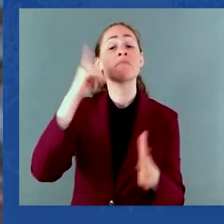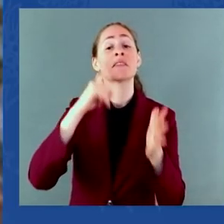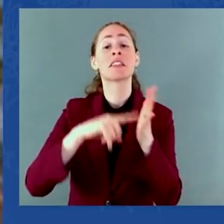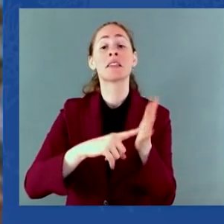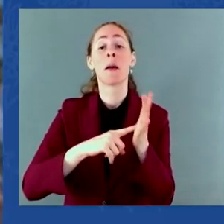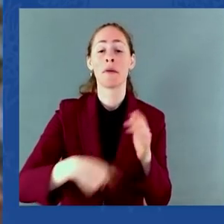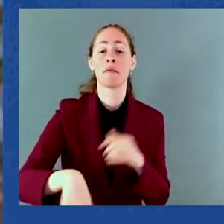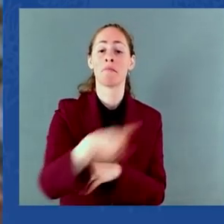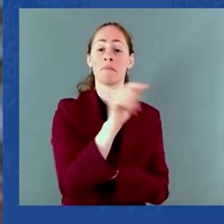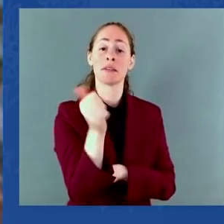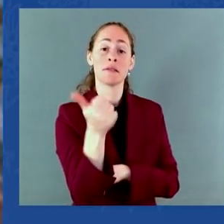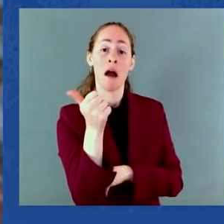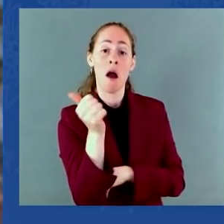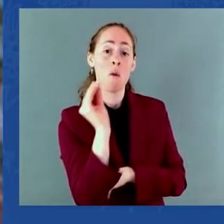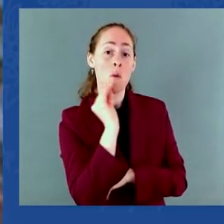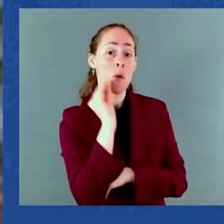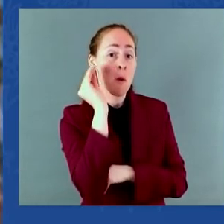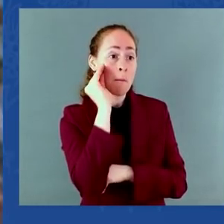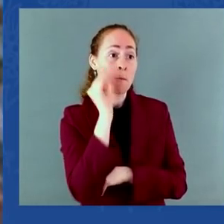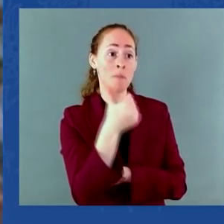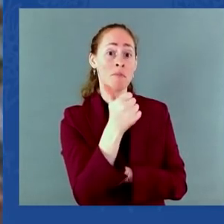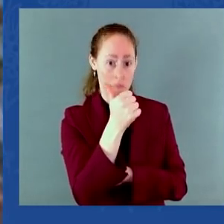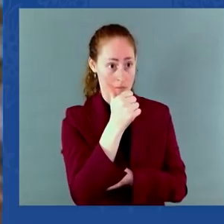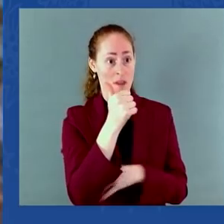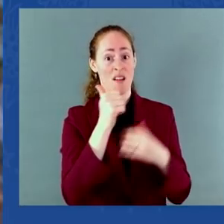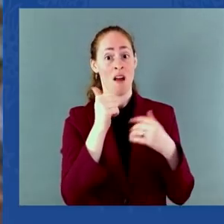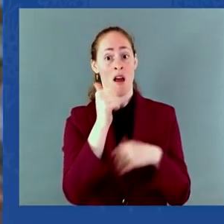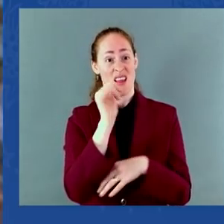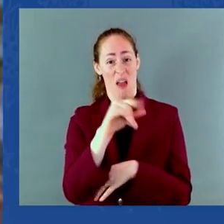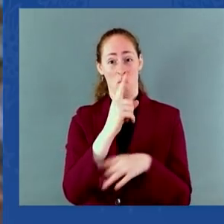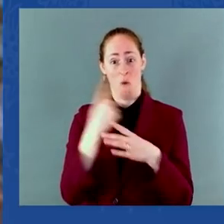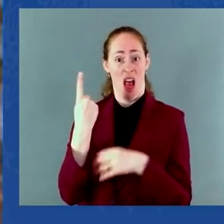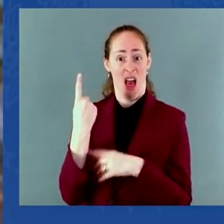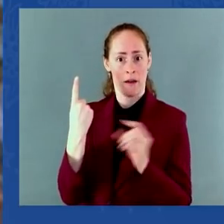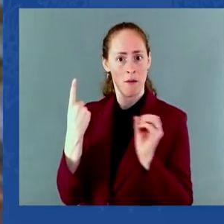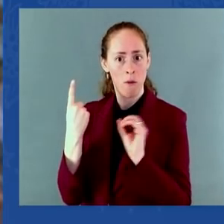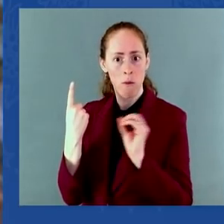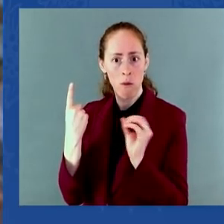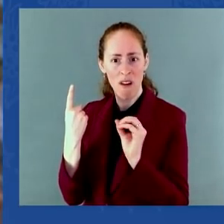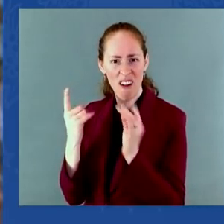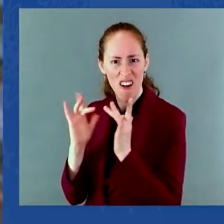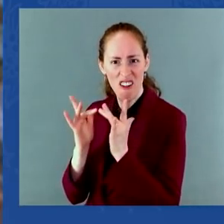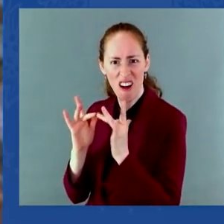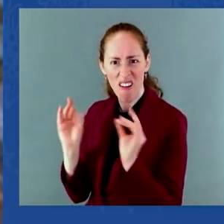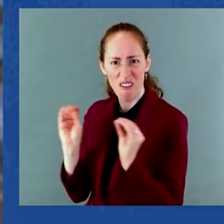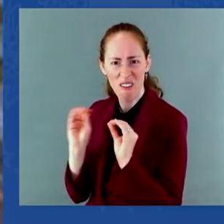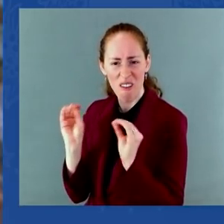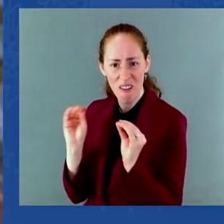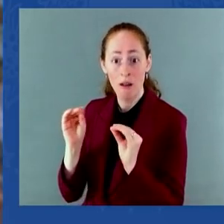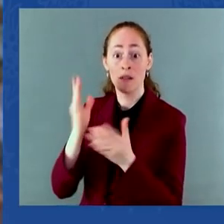there's no broadband infrastructure at all. And the law is going to make high-speed Internet affordable and available everywhere in New Hampshire --